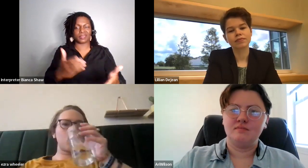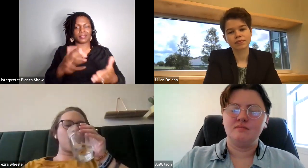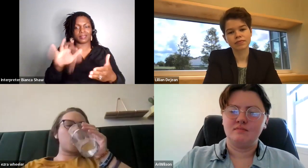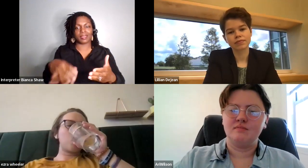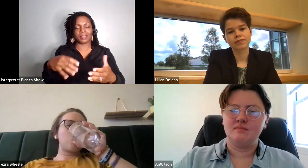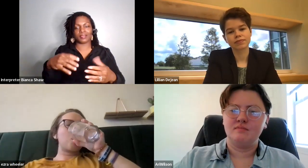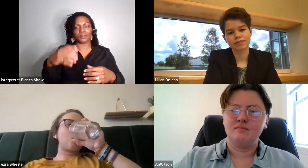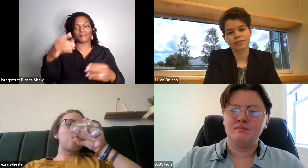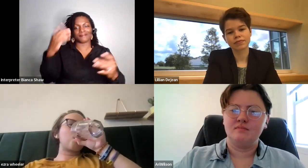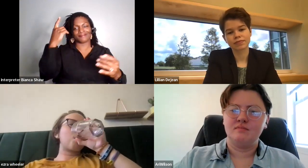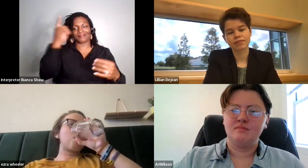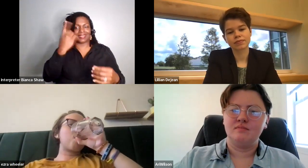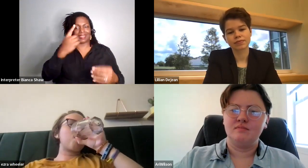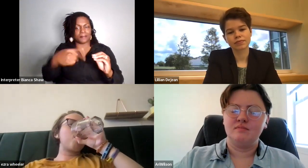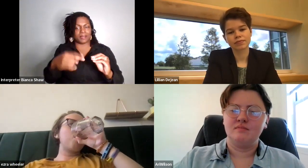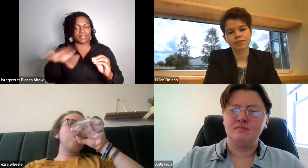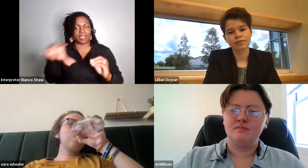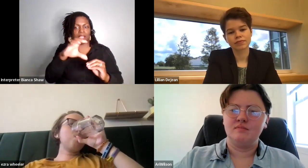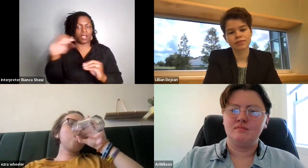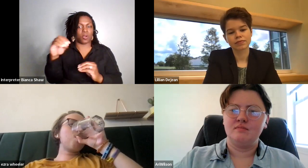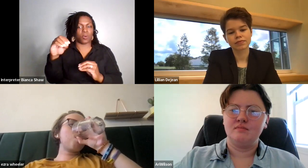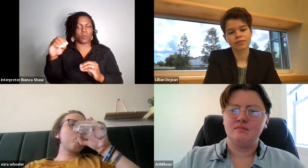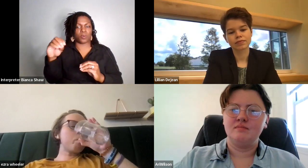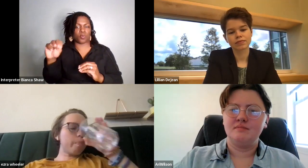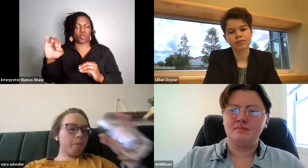So. it does fuck the way like I think it was, Ezra was saying.